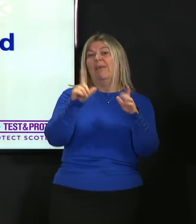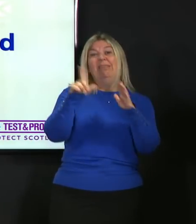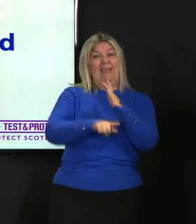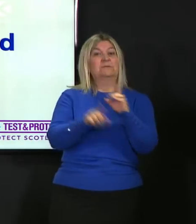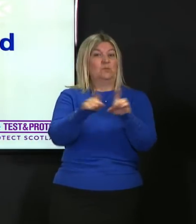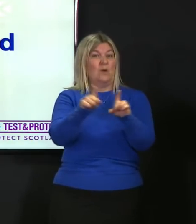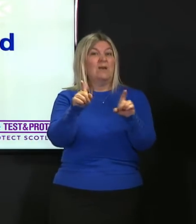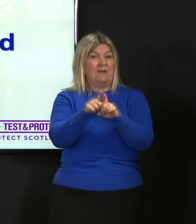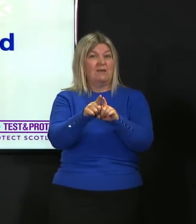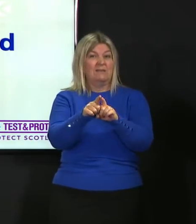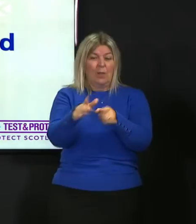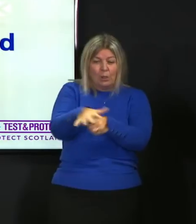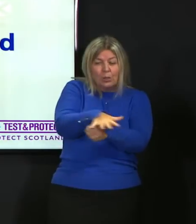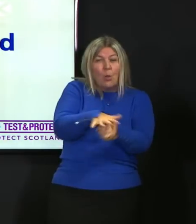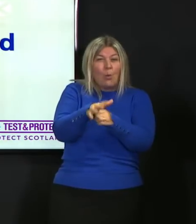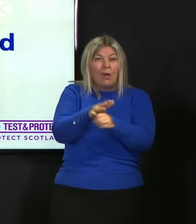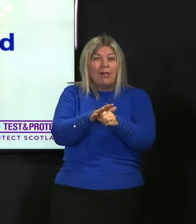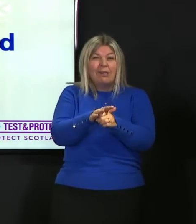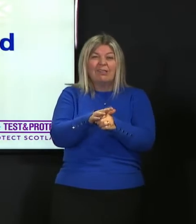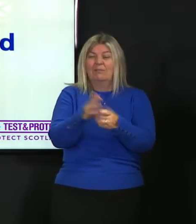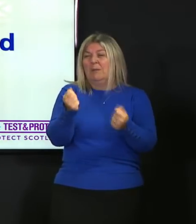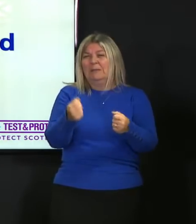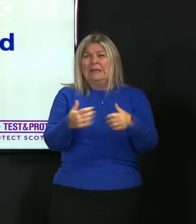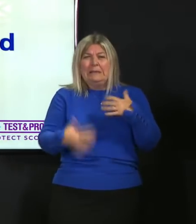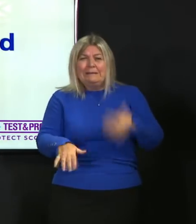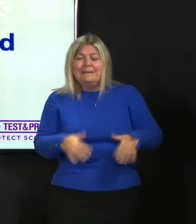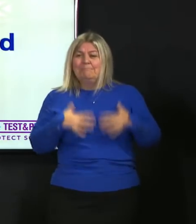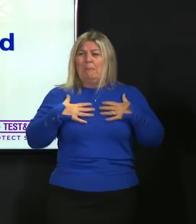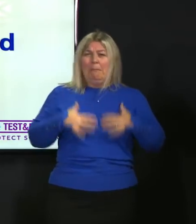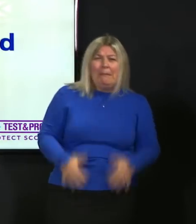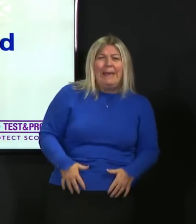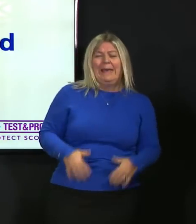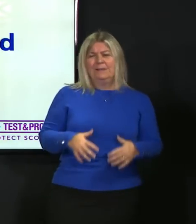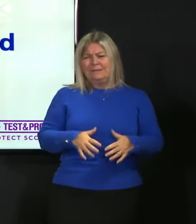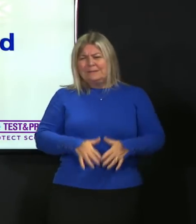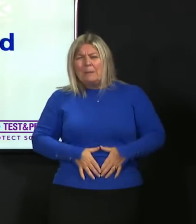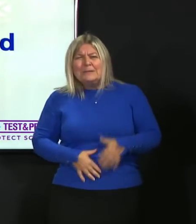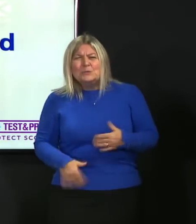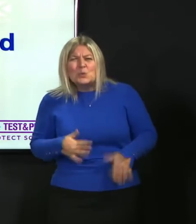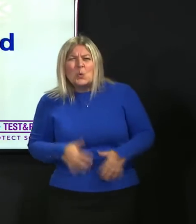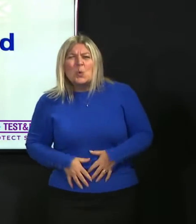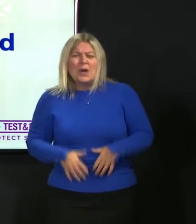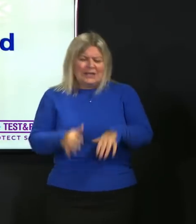conditions. Typically aches and pains, stomach upsets, indigestion, skin complaints, rashes